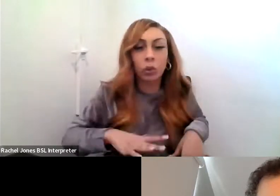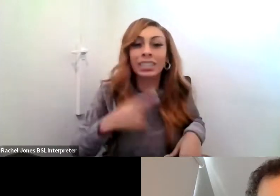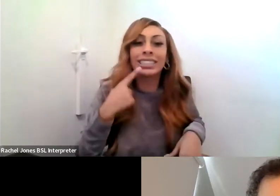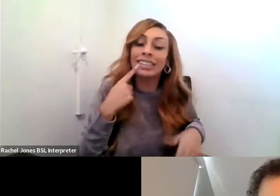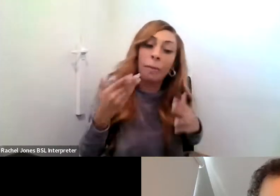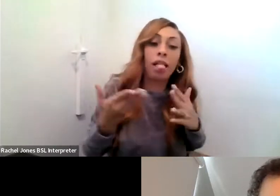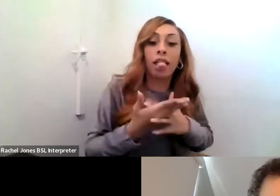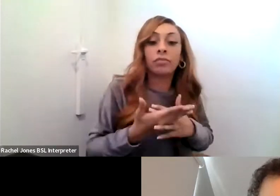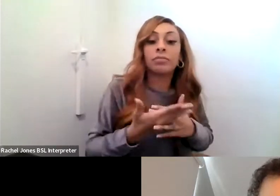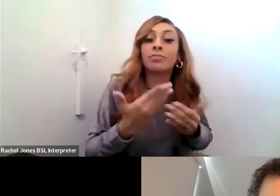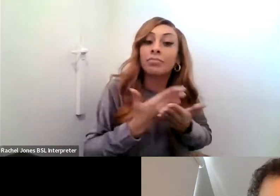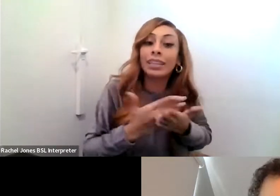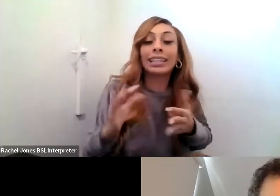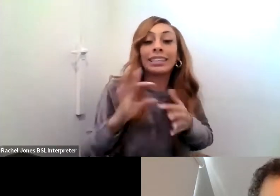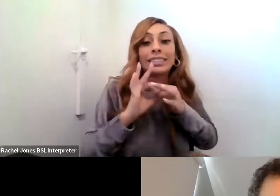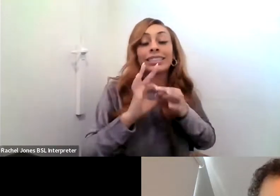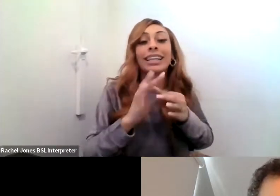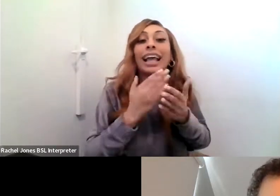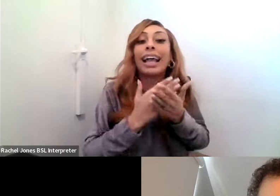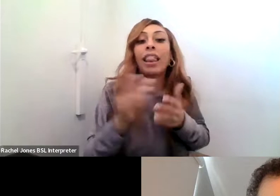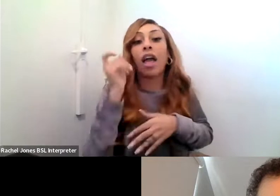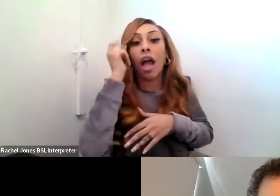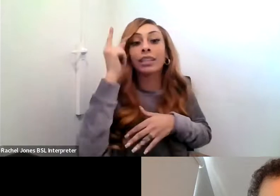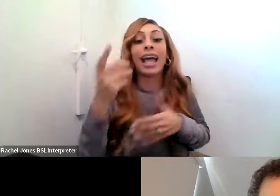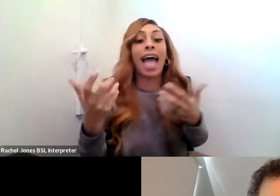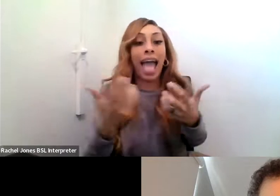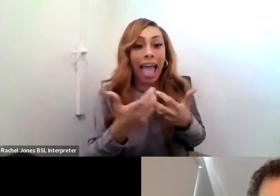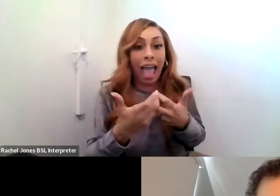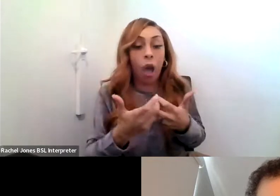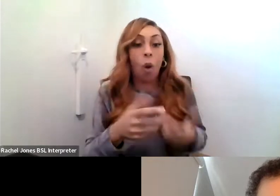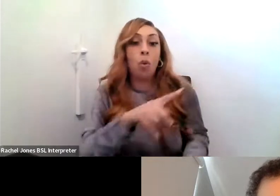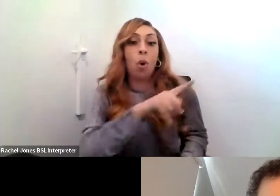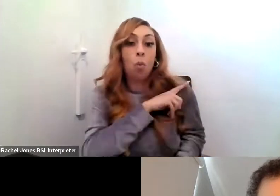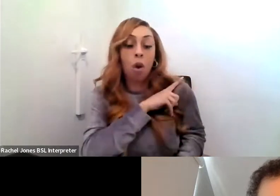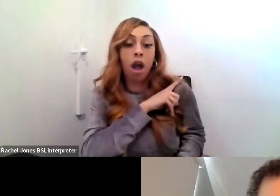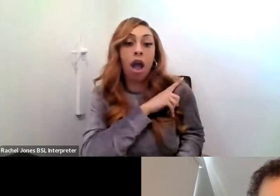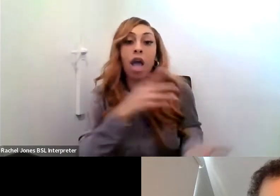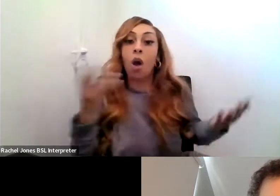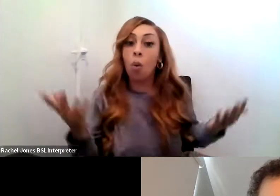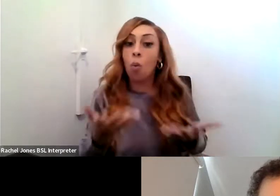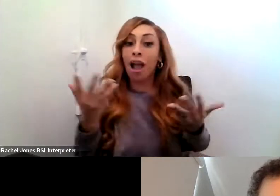if you have a clear understanding of how, why, where and when someone will be doing that.